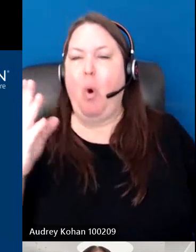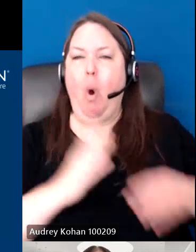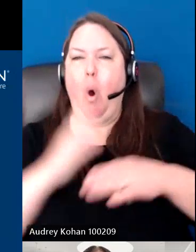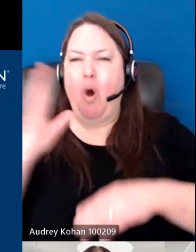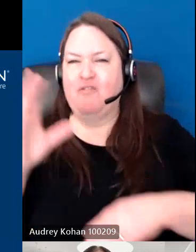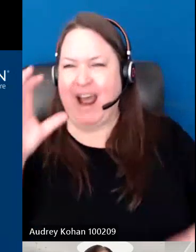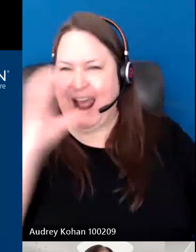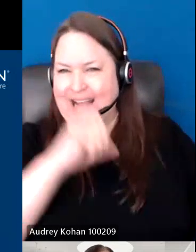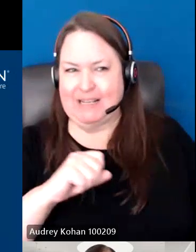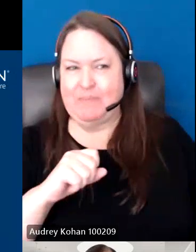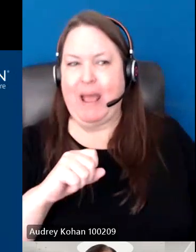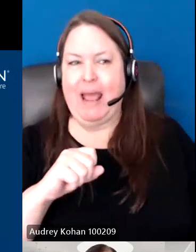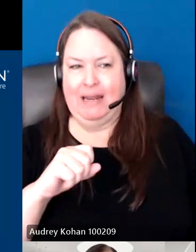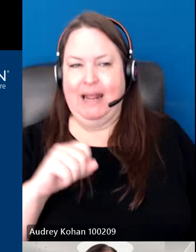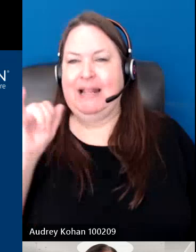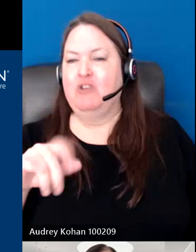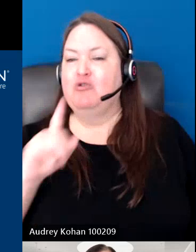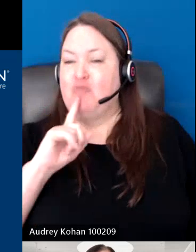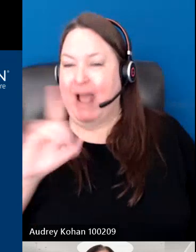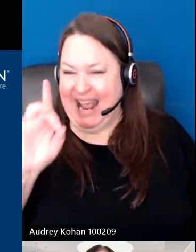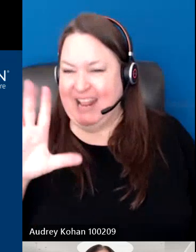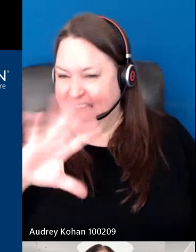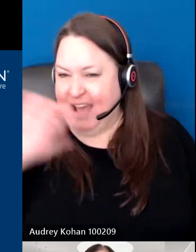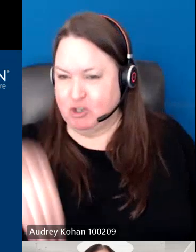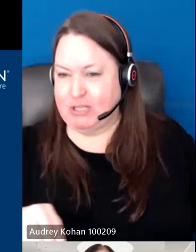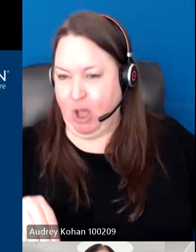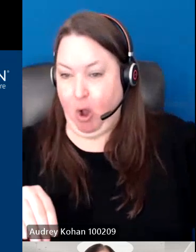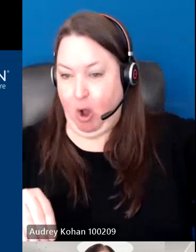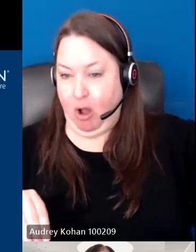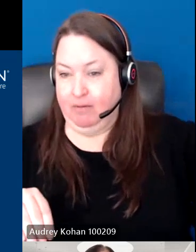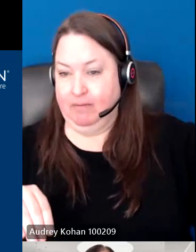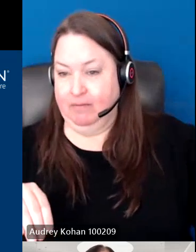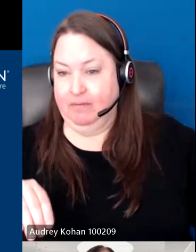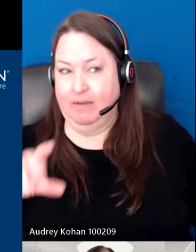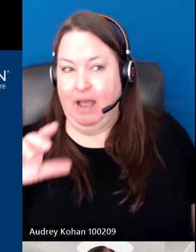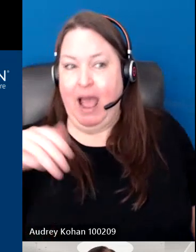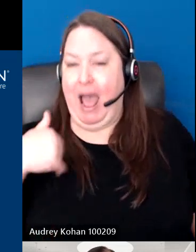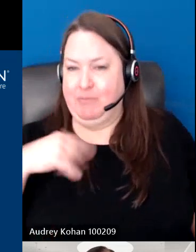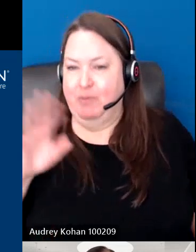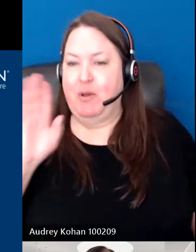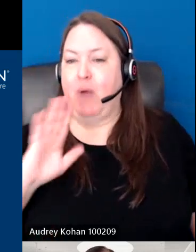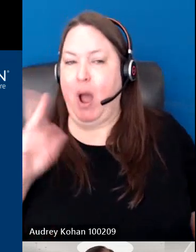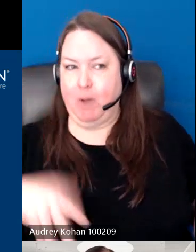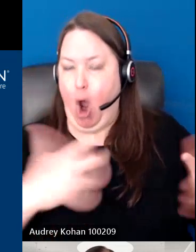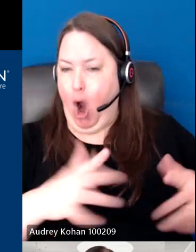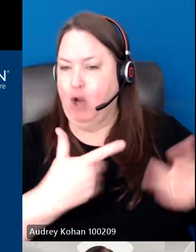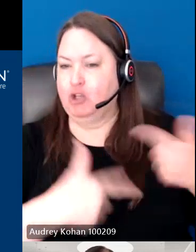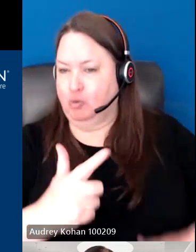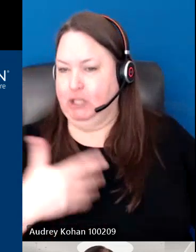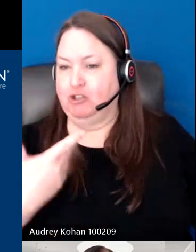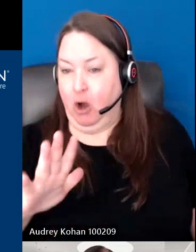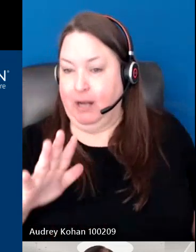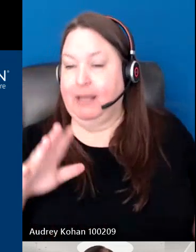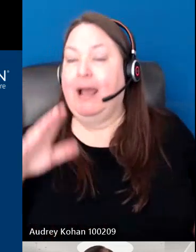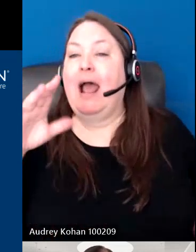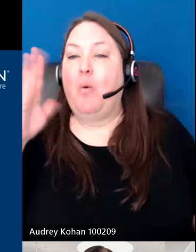say that it truly was 85% and I happen to be a brown person it would probably come in at 90% so